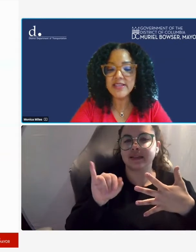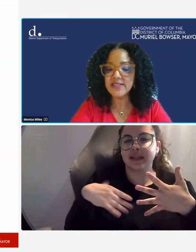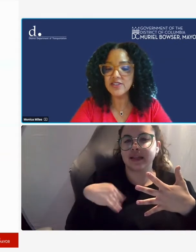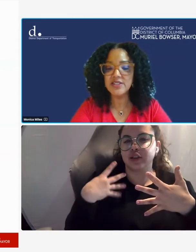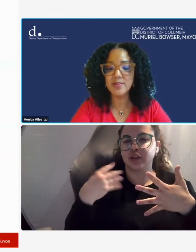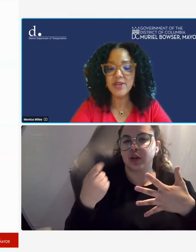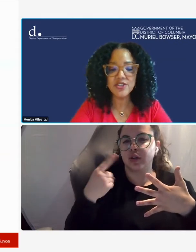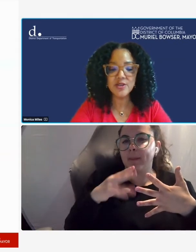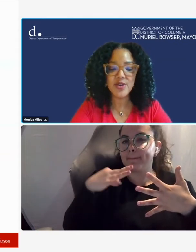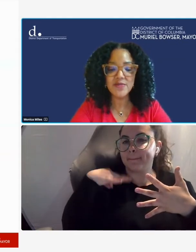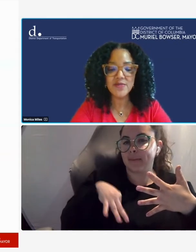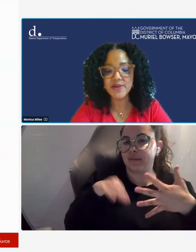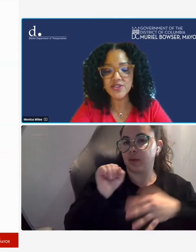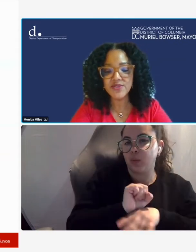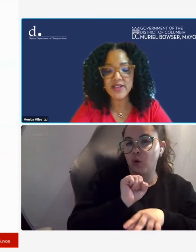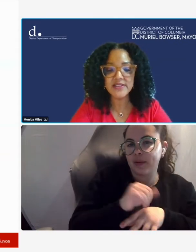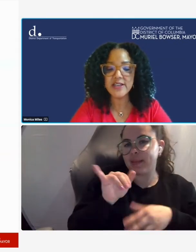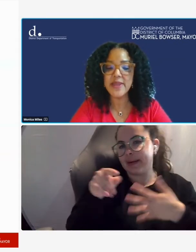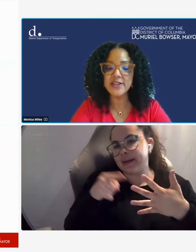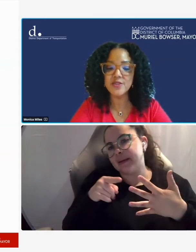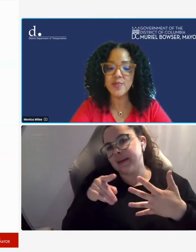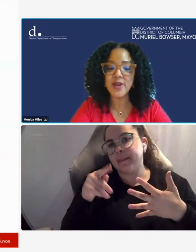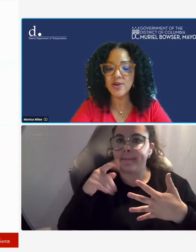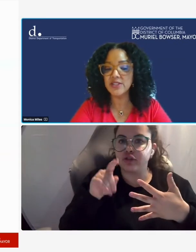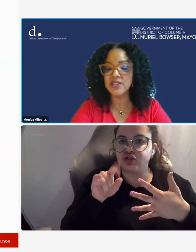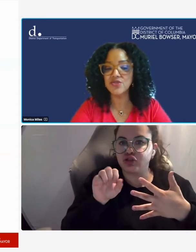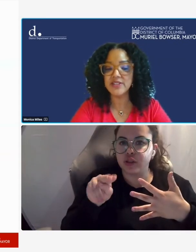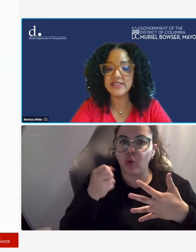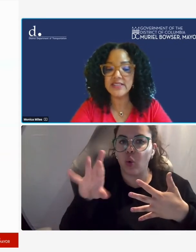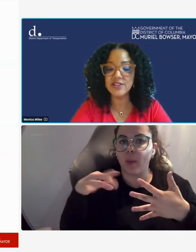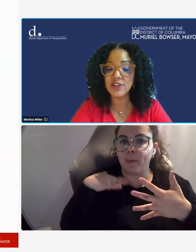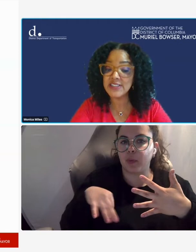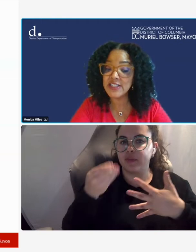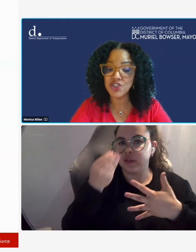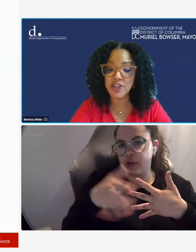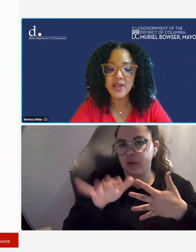such as a pension or profit sharing trust that are managed by or under the trustee trusteeship